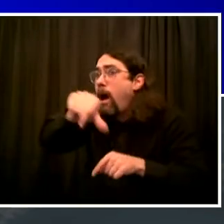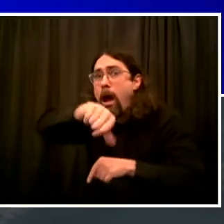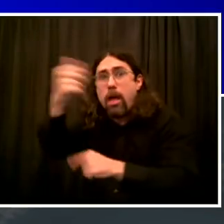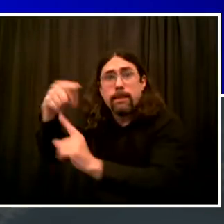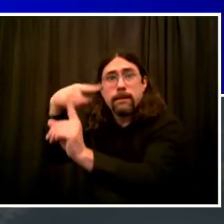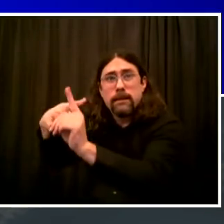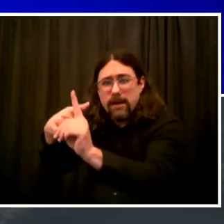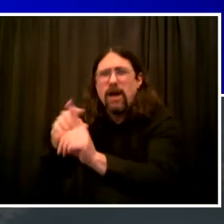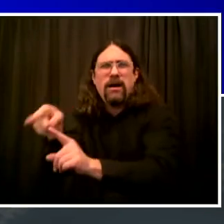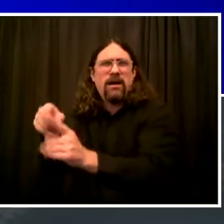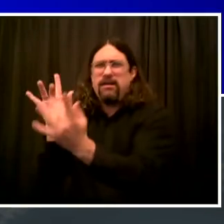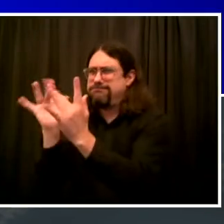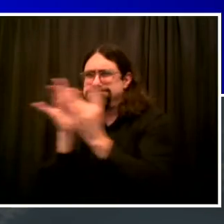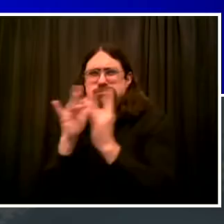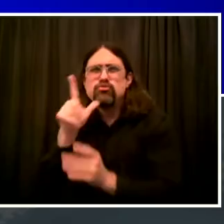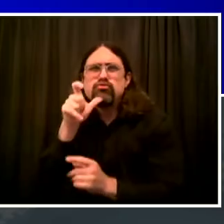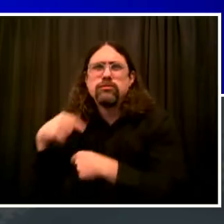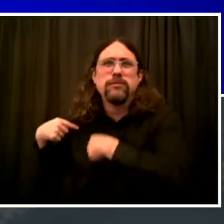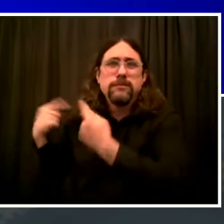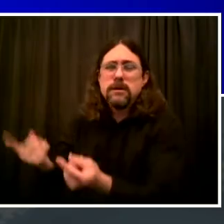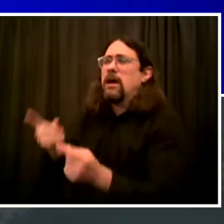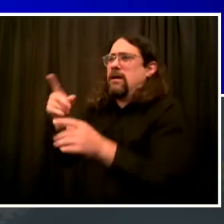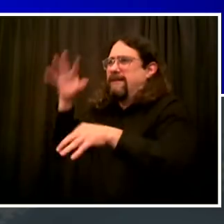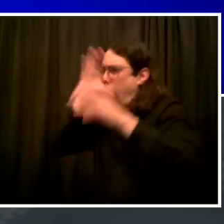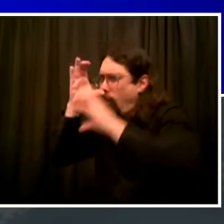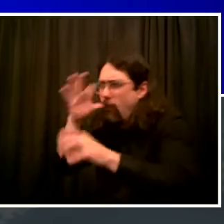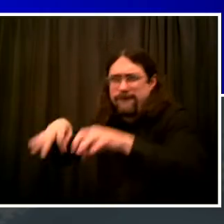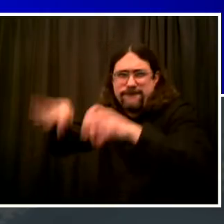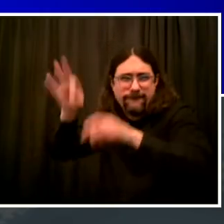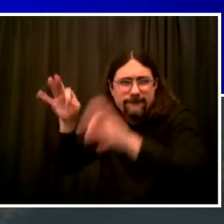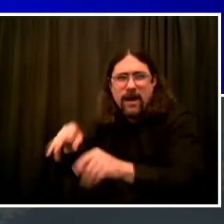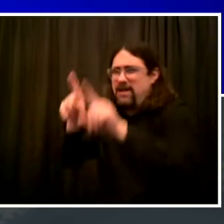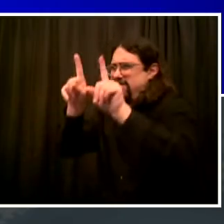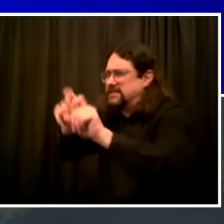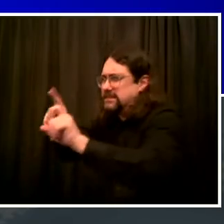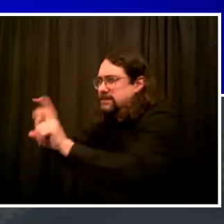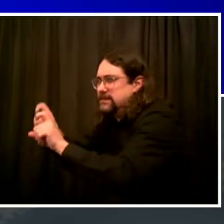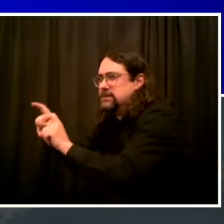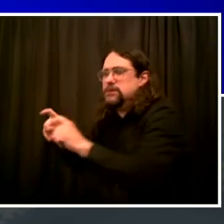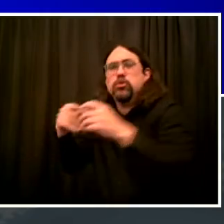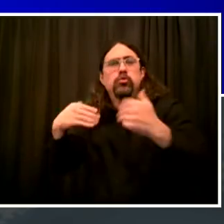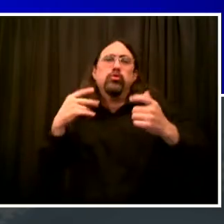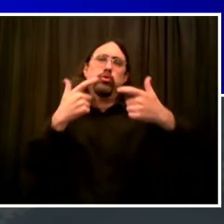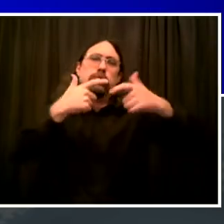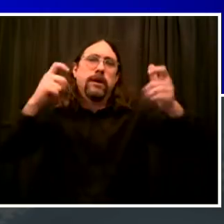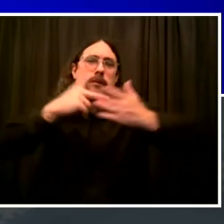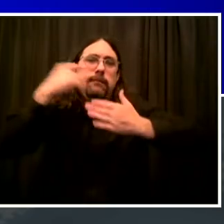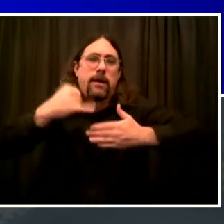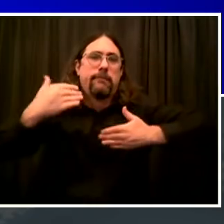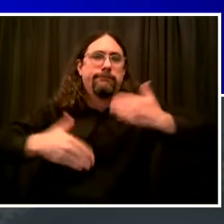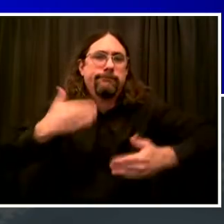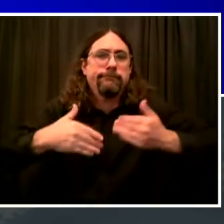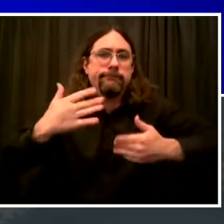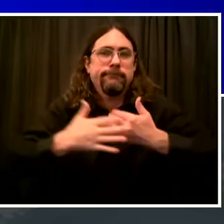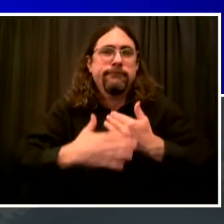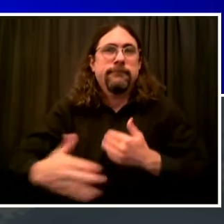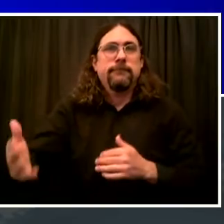TODAY WE WANT TO BROADEN THE GUIDANCE ON WHO SHOULD TAKE ADVANTAGE OF MORE AND MO RE WIDESPREAD TESTING.